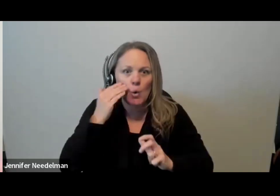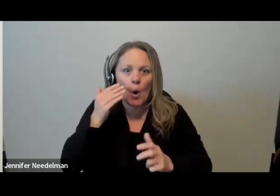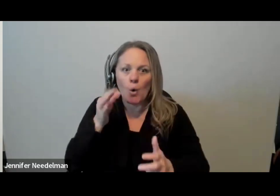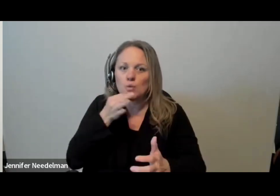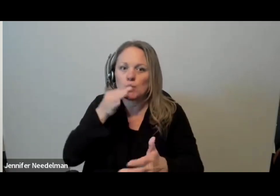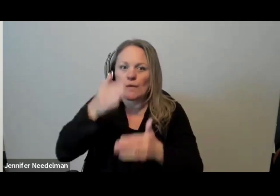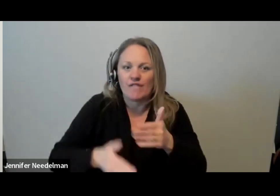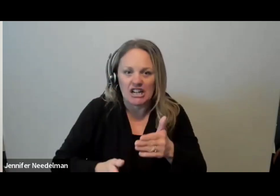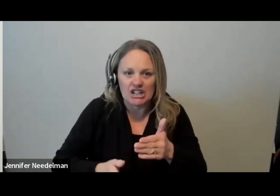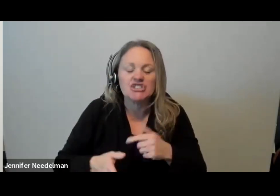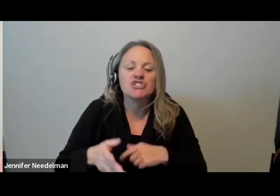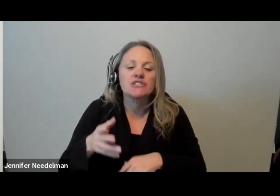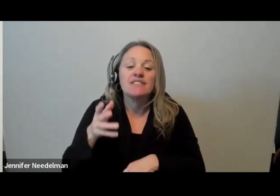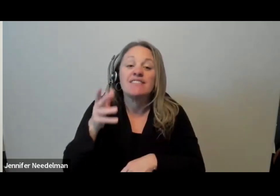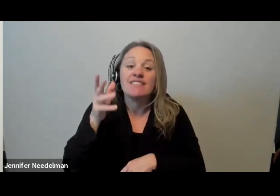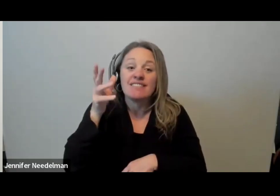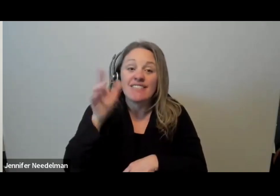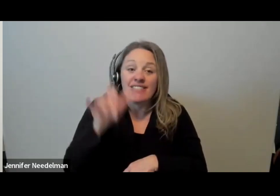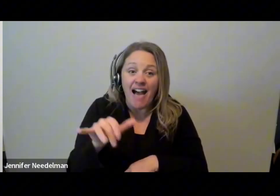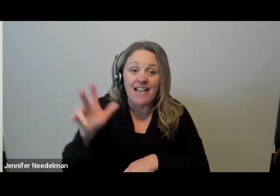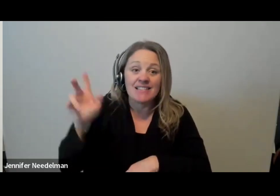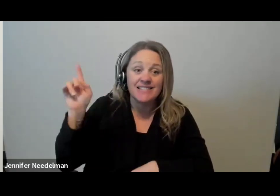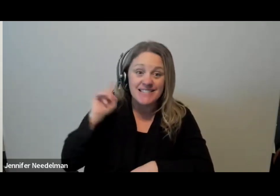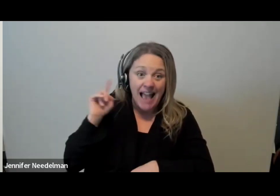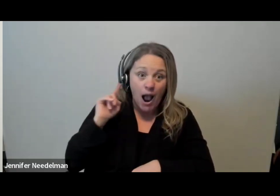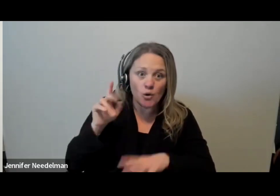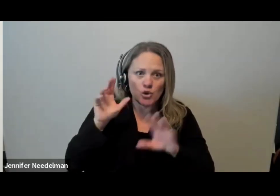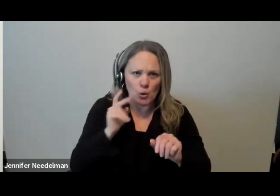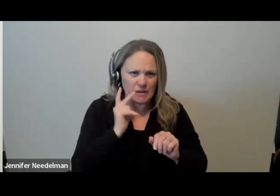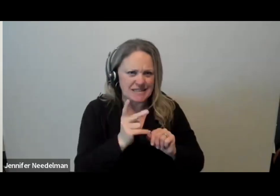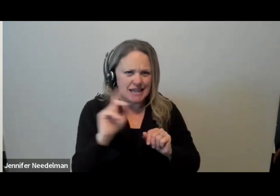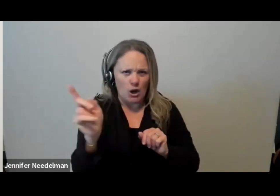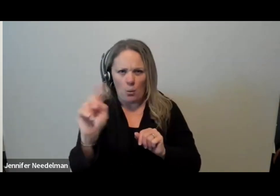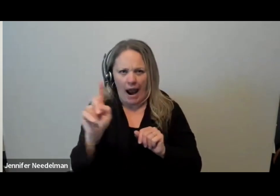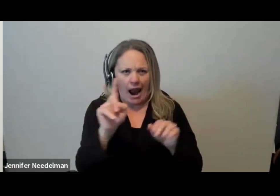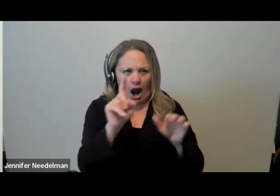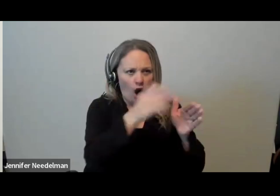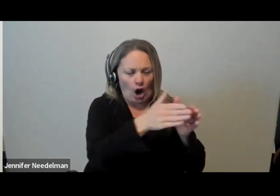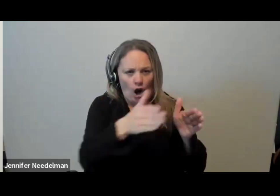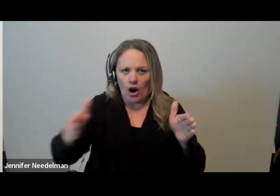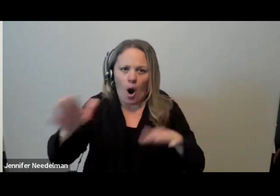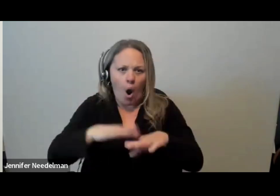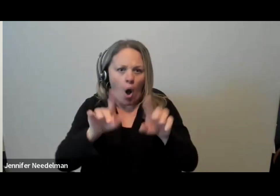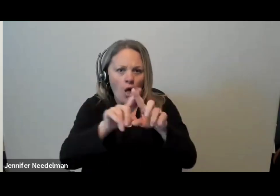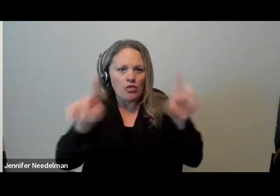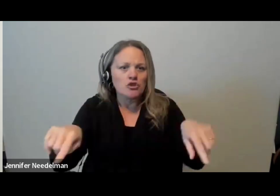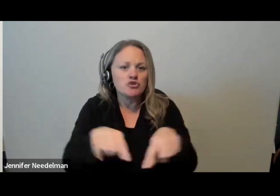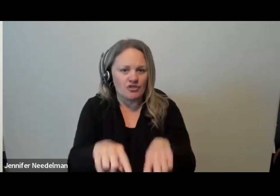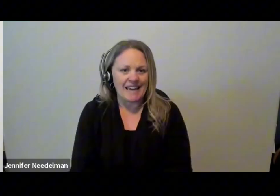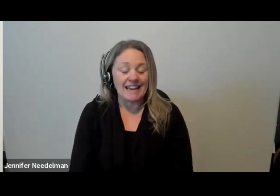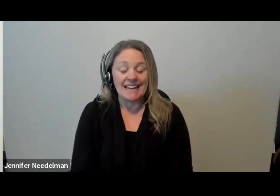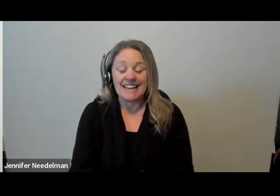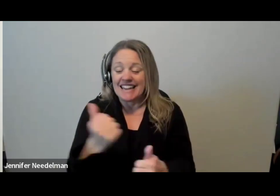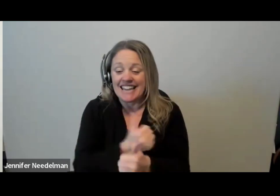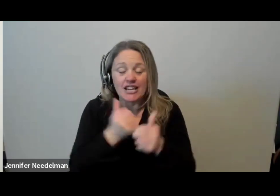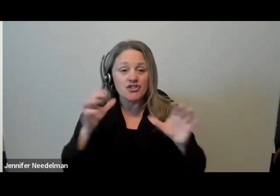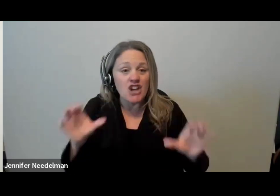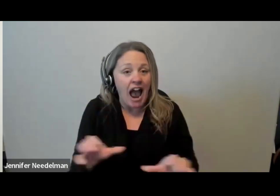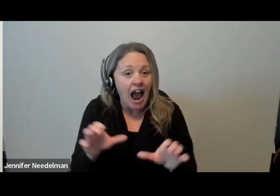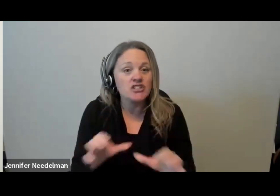those orientations you can tell where you're on the screen if you can't see it. And then every single action for every single character within the game has